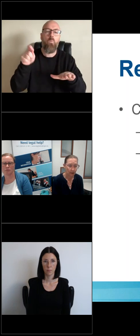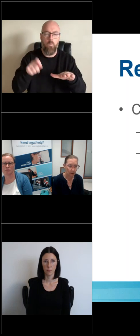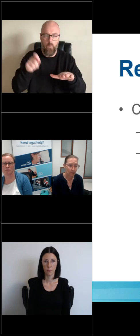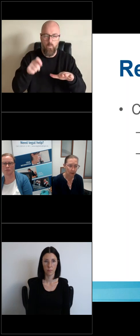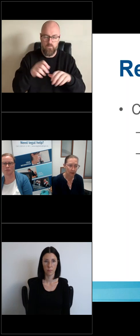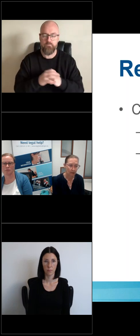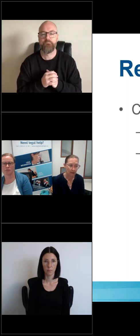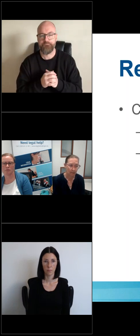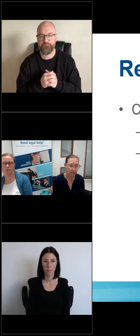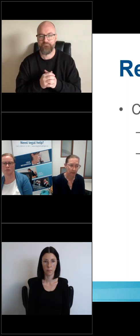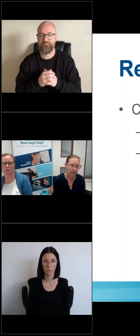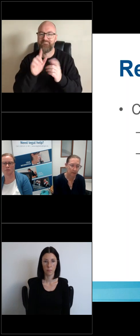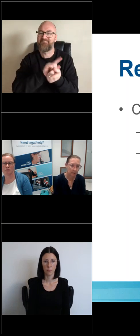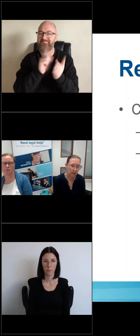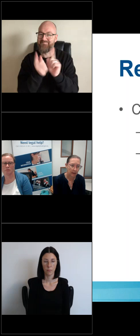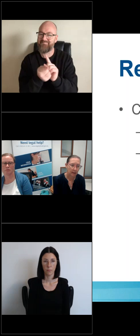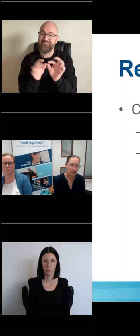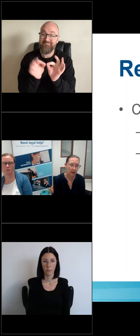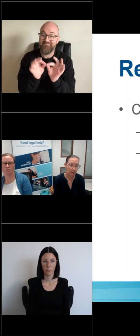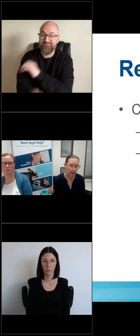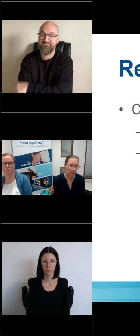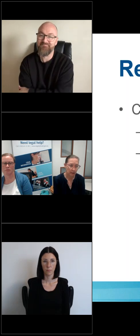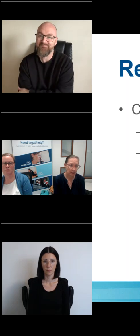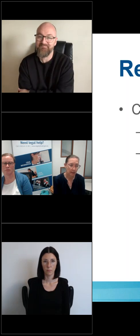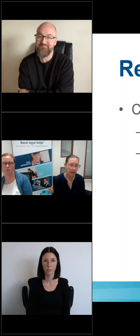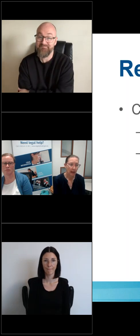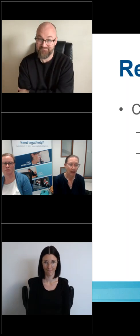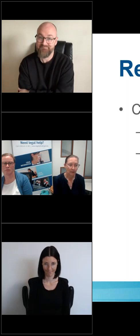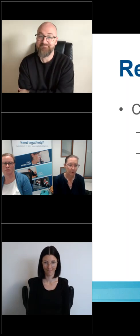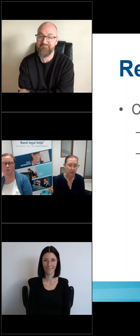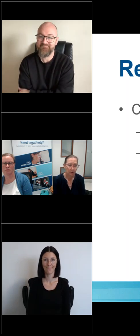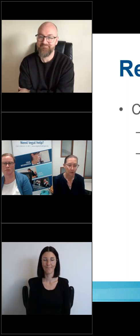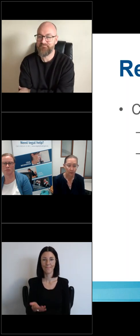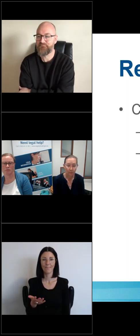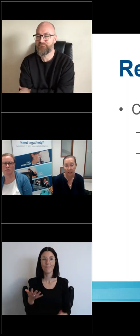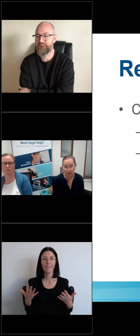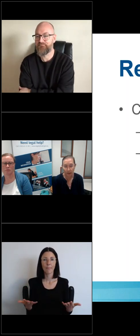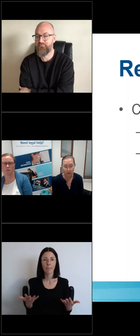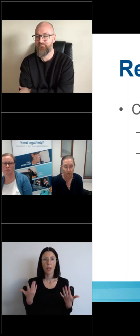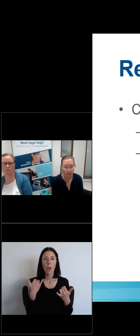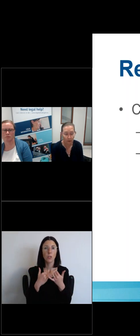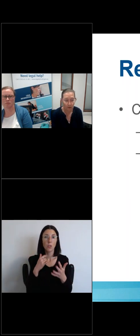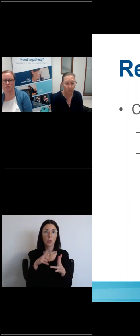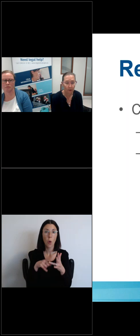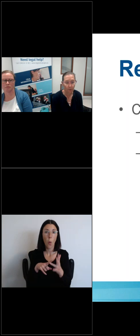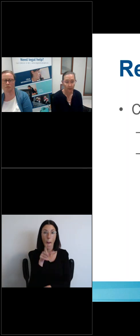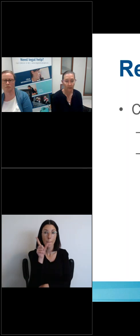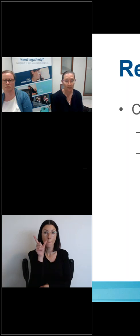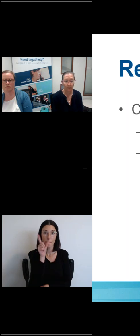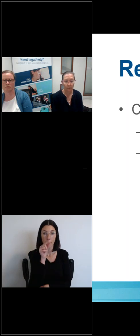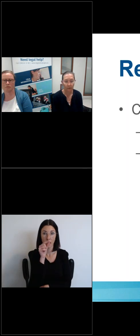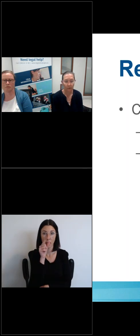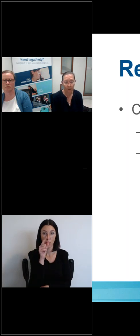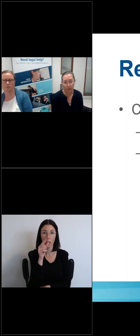another goal um decision making around parenting and to potentially also limit the risk if one of